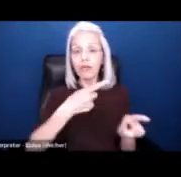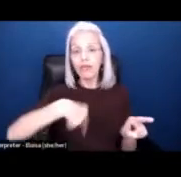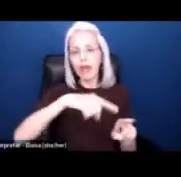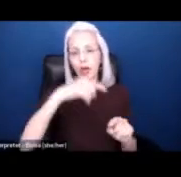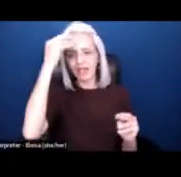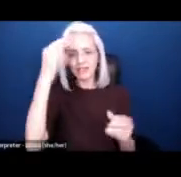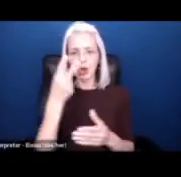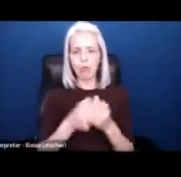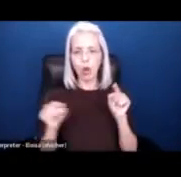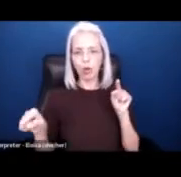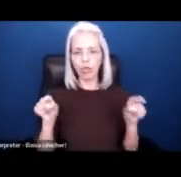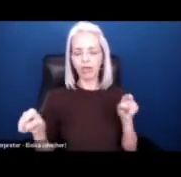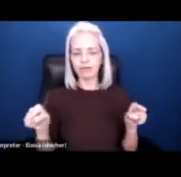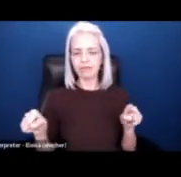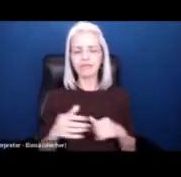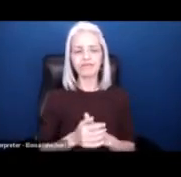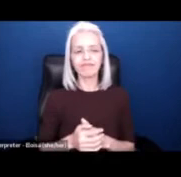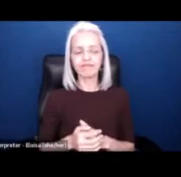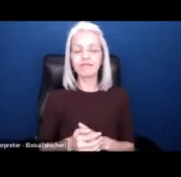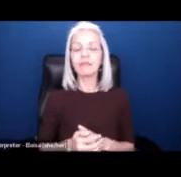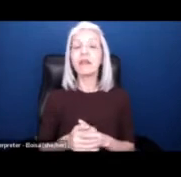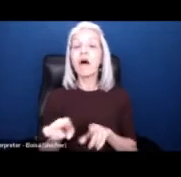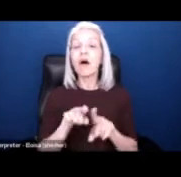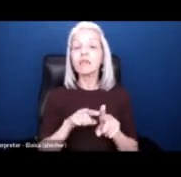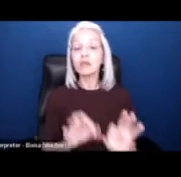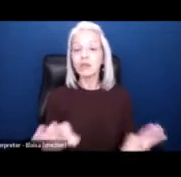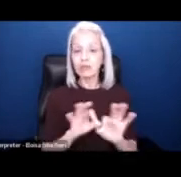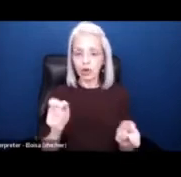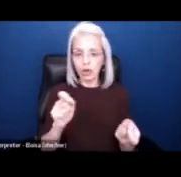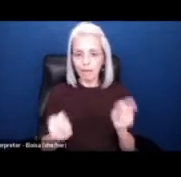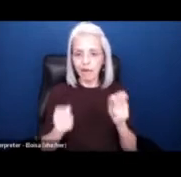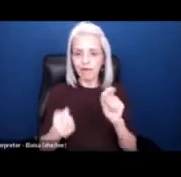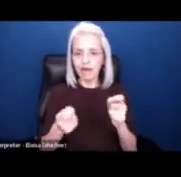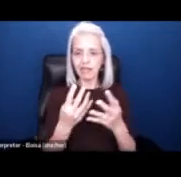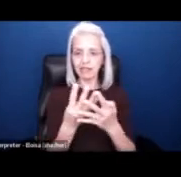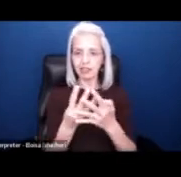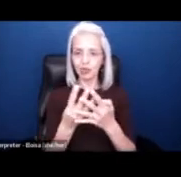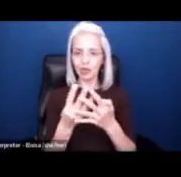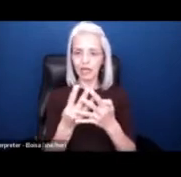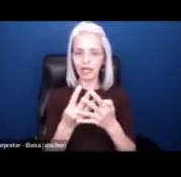it's also important to consider modifying the use of screening measures and assessment measures